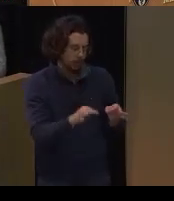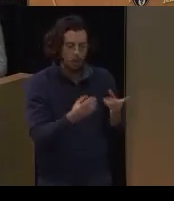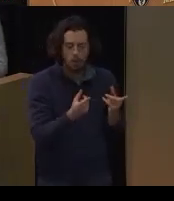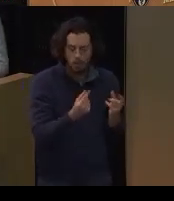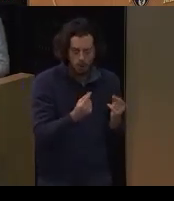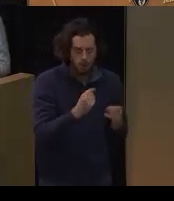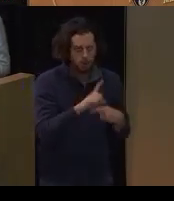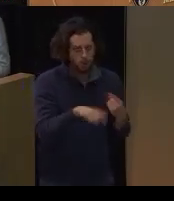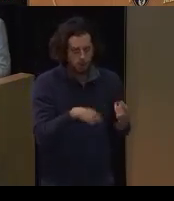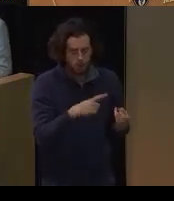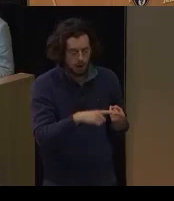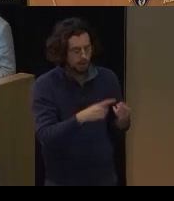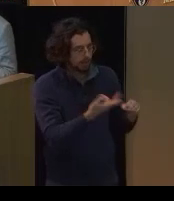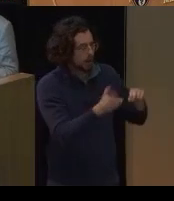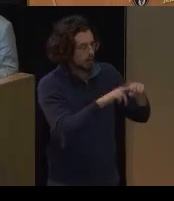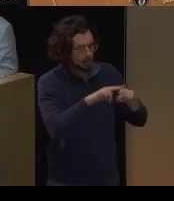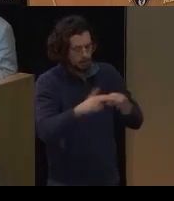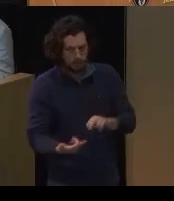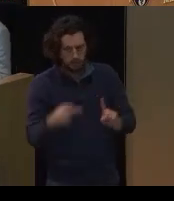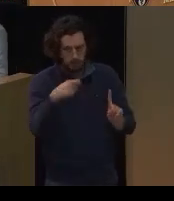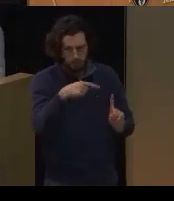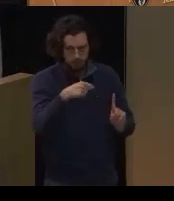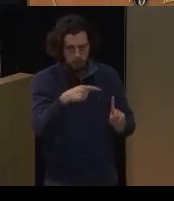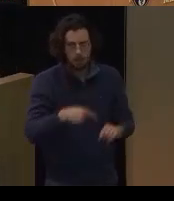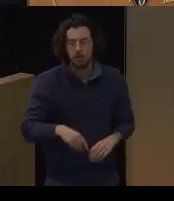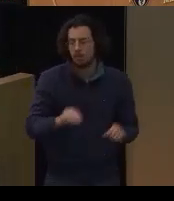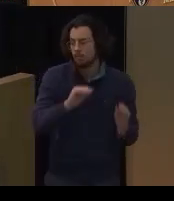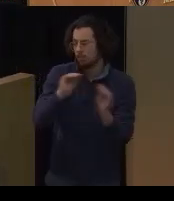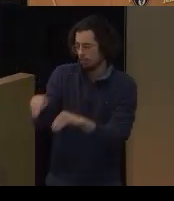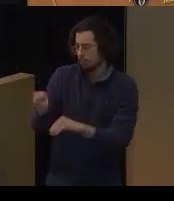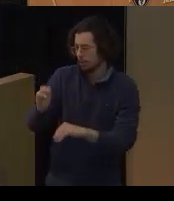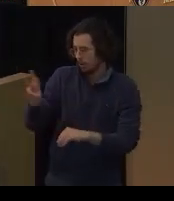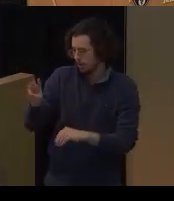the neural signal we passed these data through Luke which gave us the proportion of words that